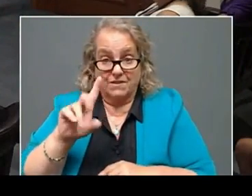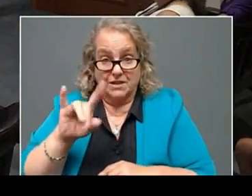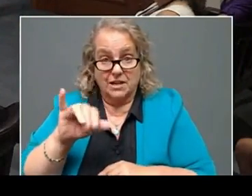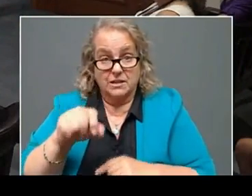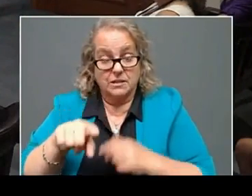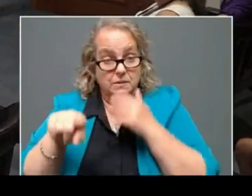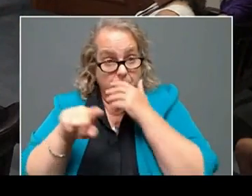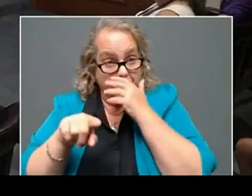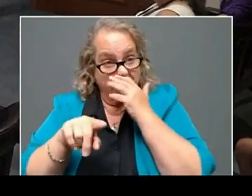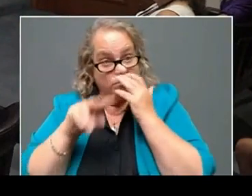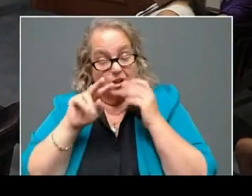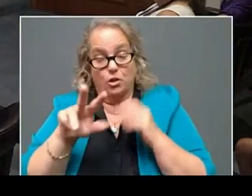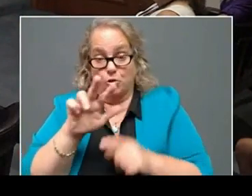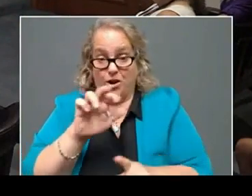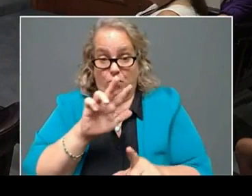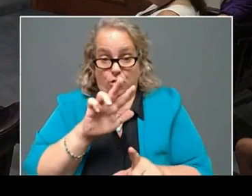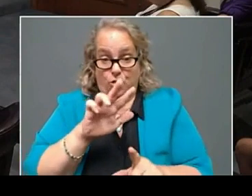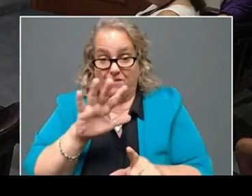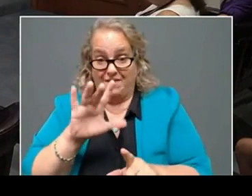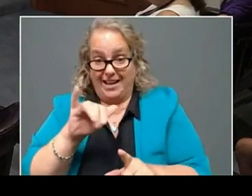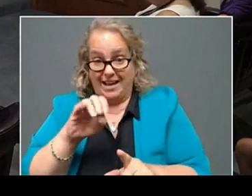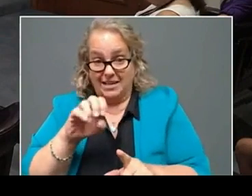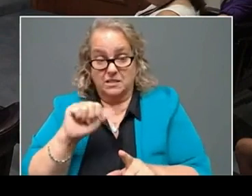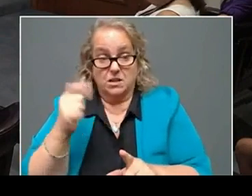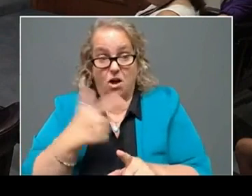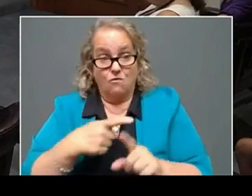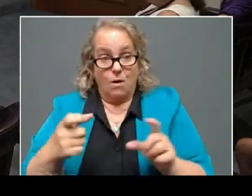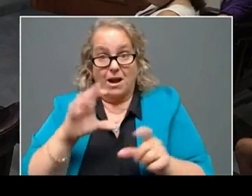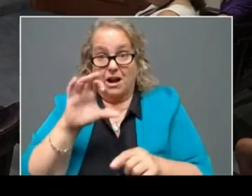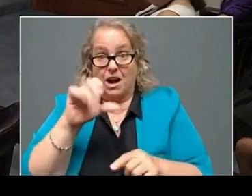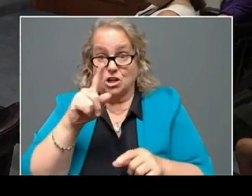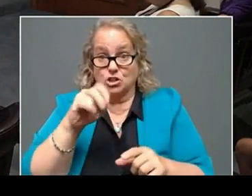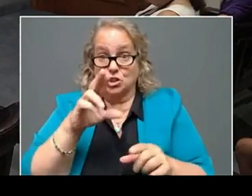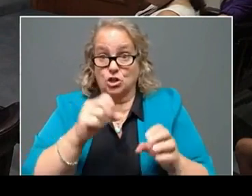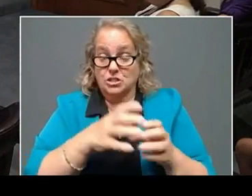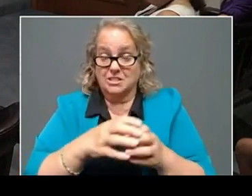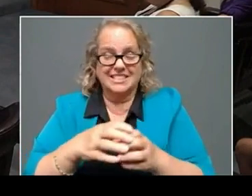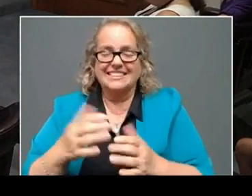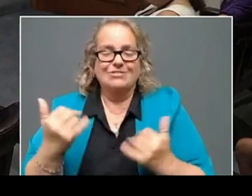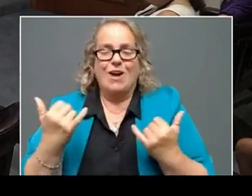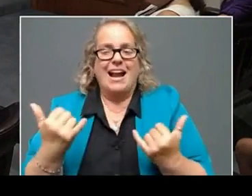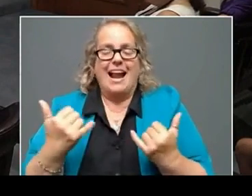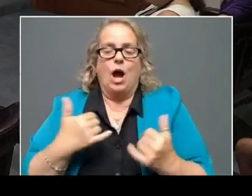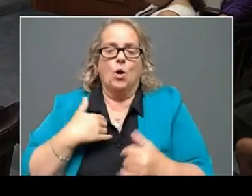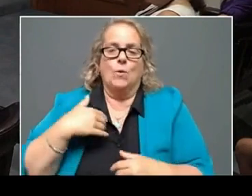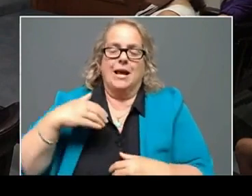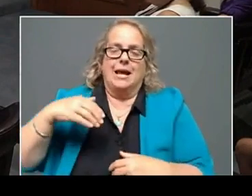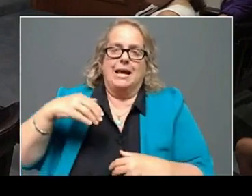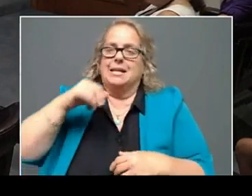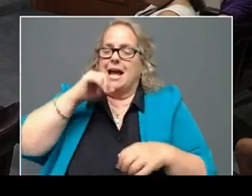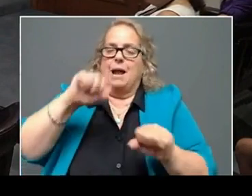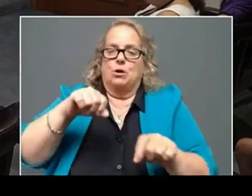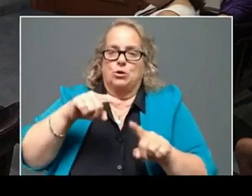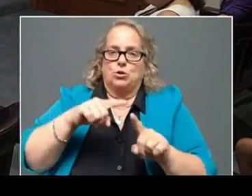Uh so right now we were not able to sequence enough of the positive cases